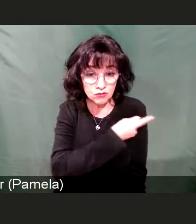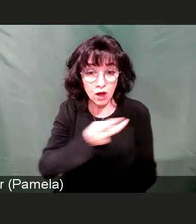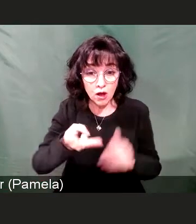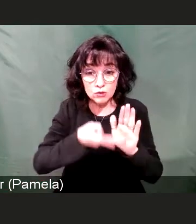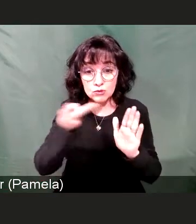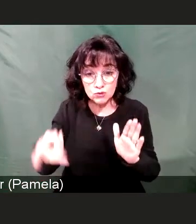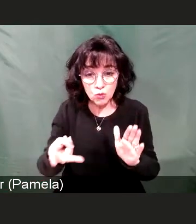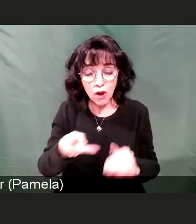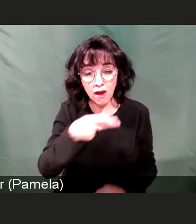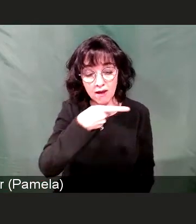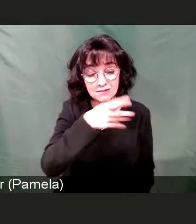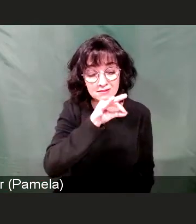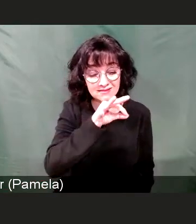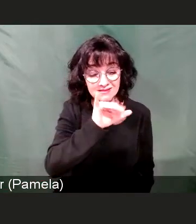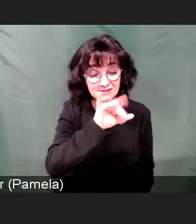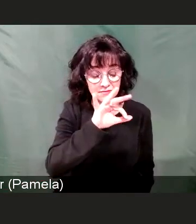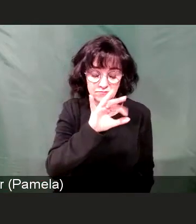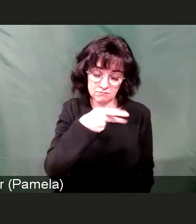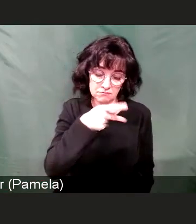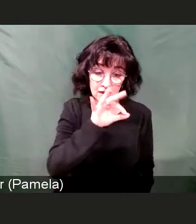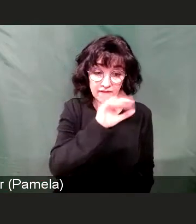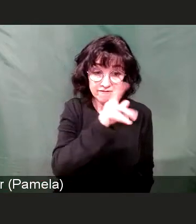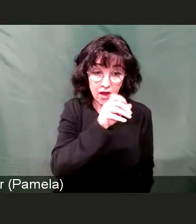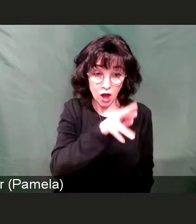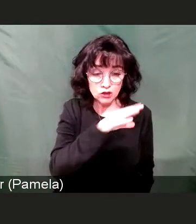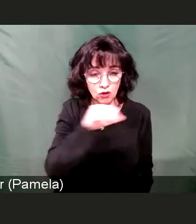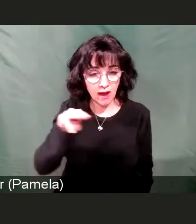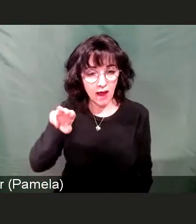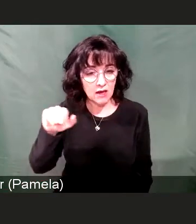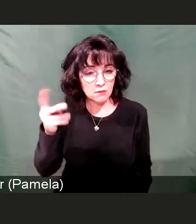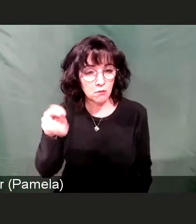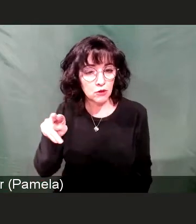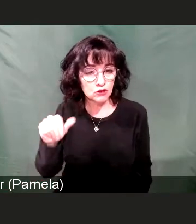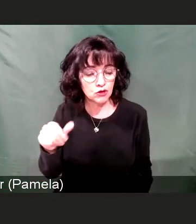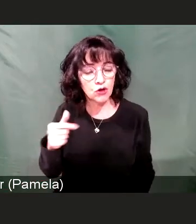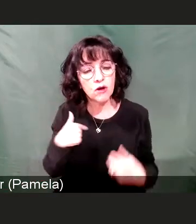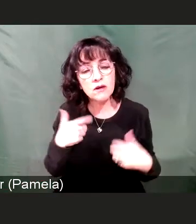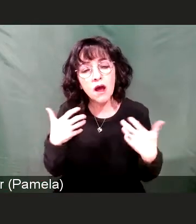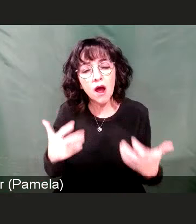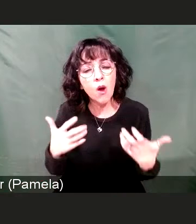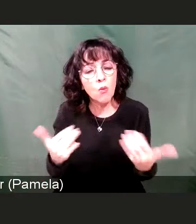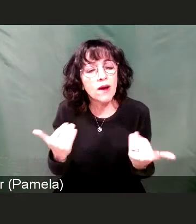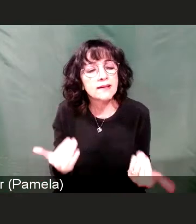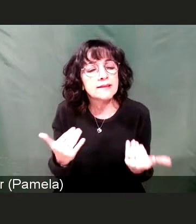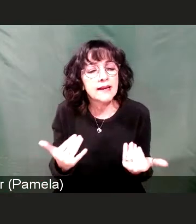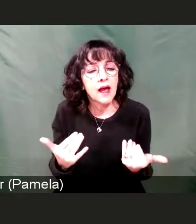With that being said I do wanna talk more regionally. I wanna talk about the COVID vaccine